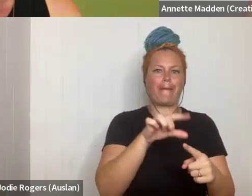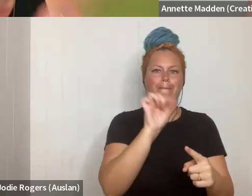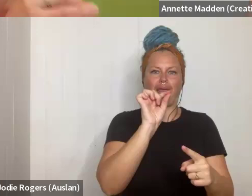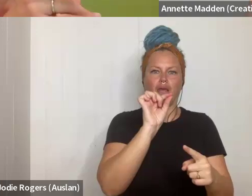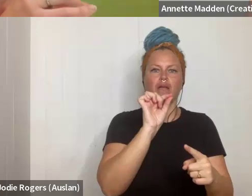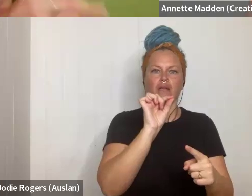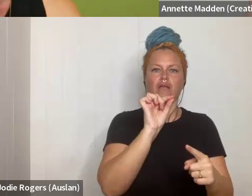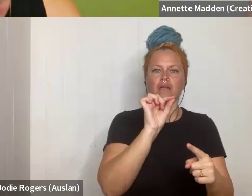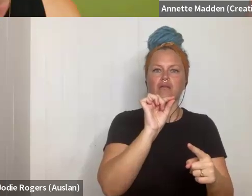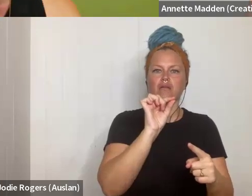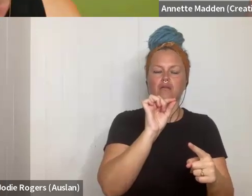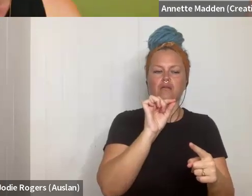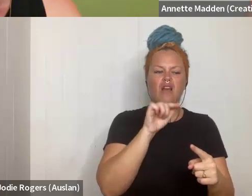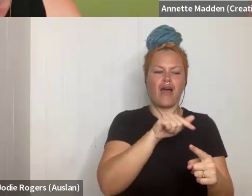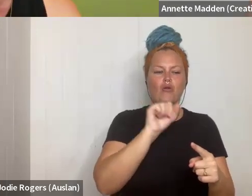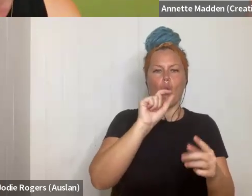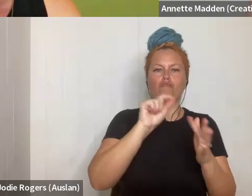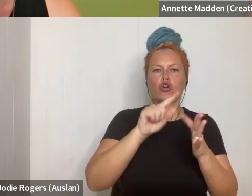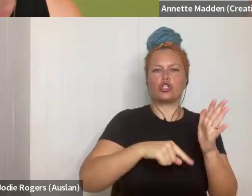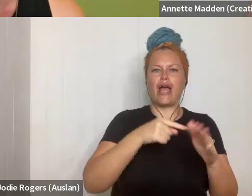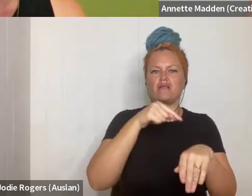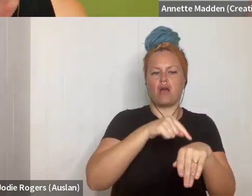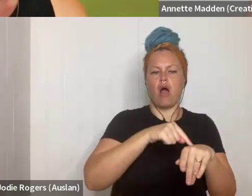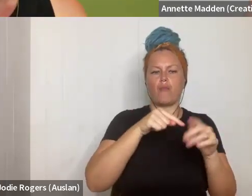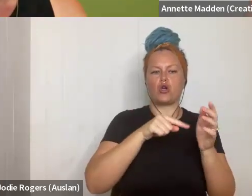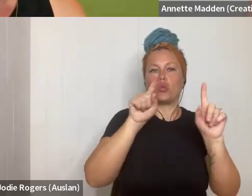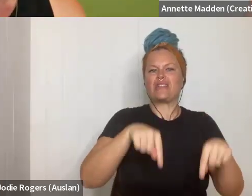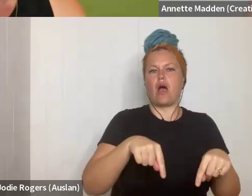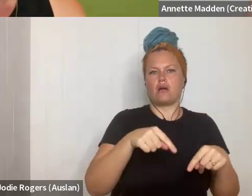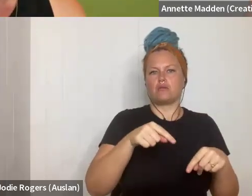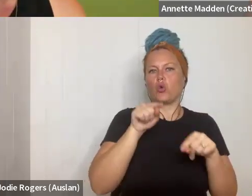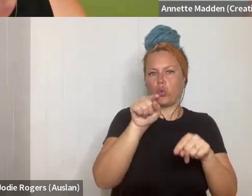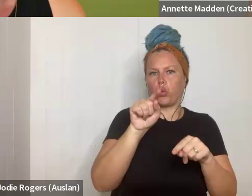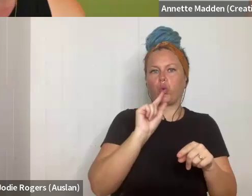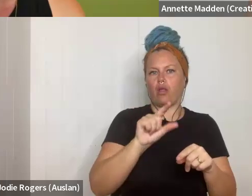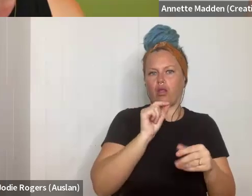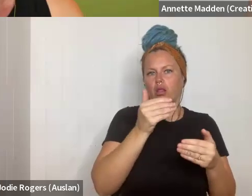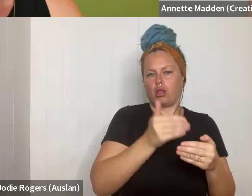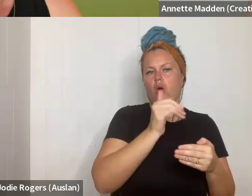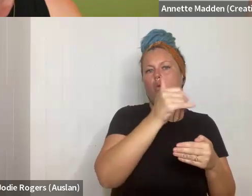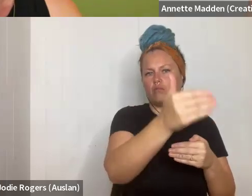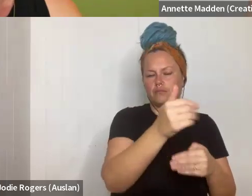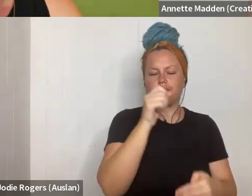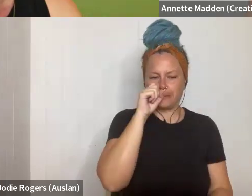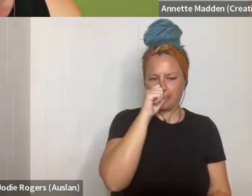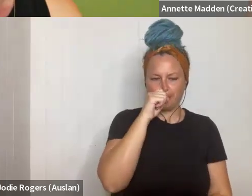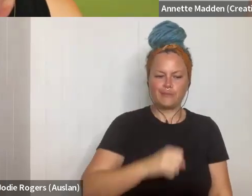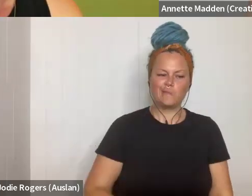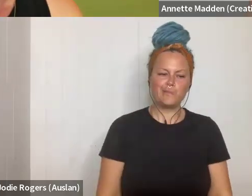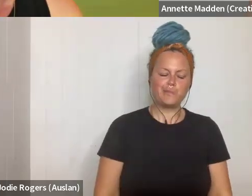forecast. It would be for either the two calendar years, or two financial years, depending on when you select for your project.